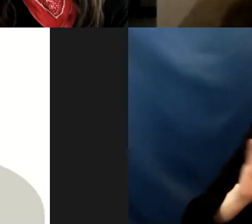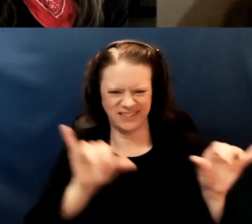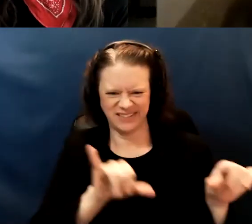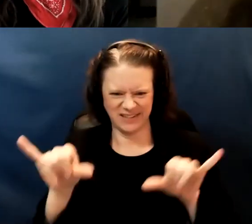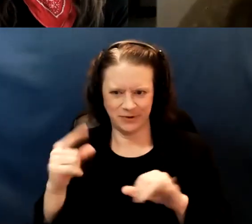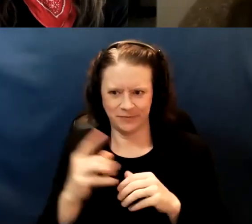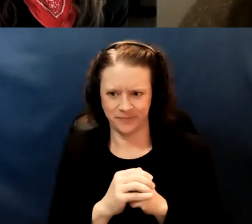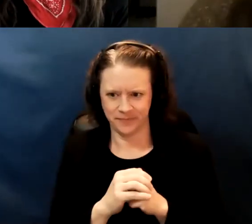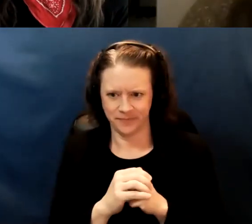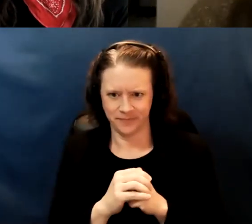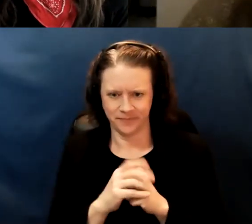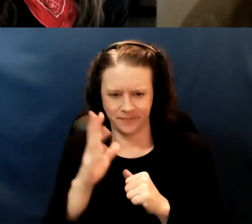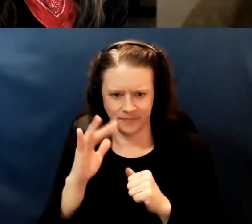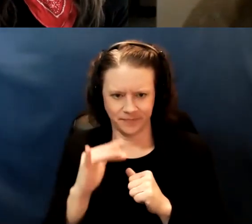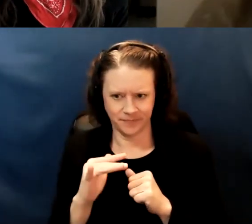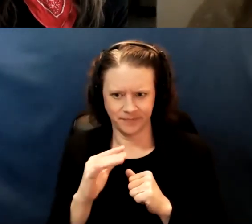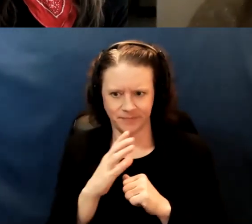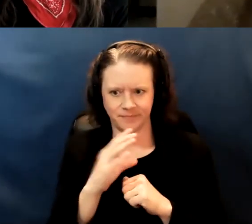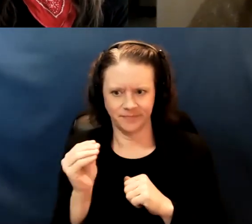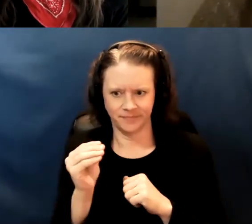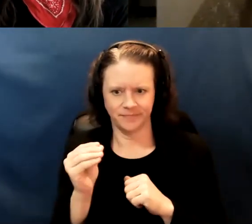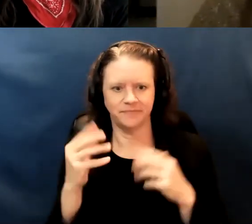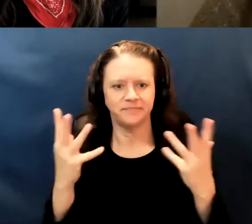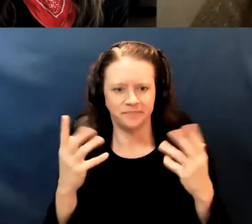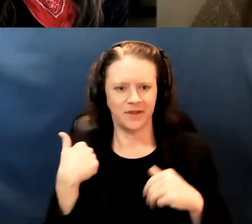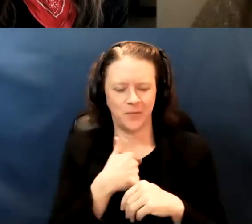the same one. Oh, and -- wait. We got something else. So